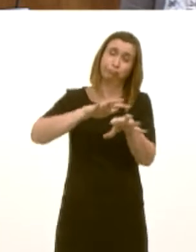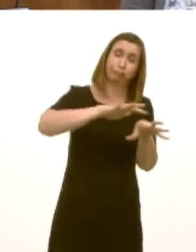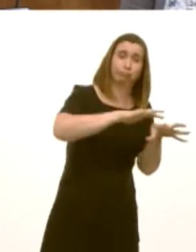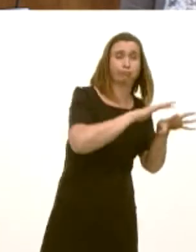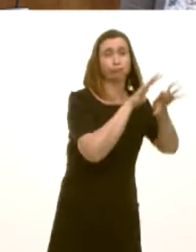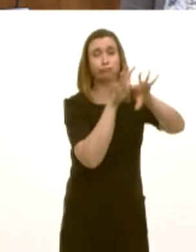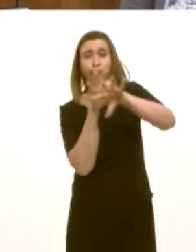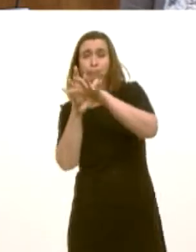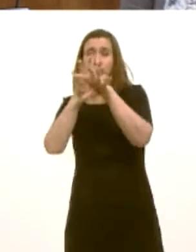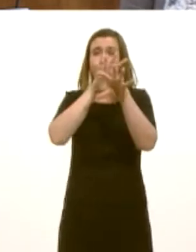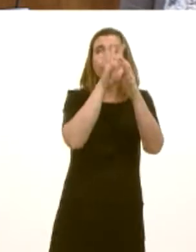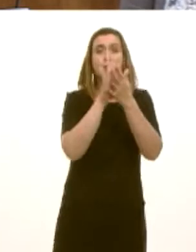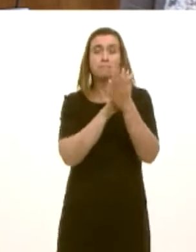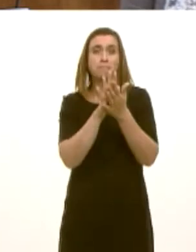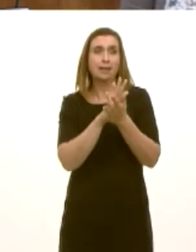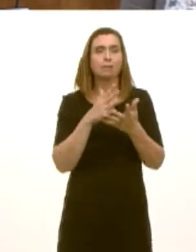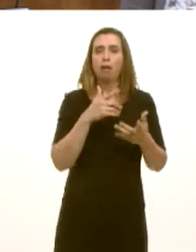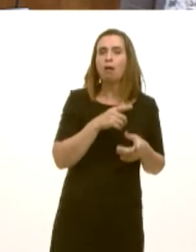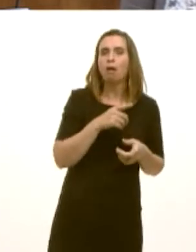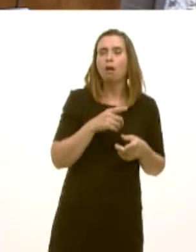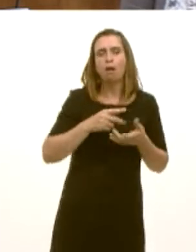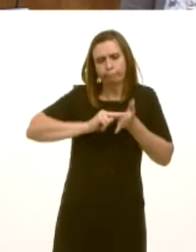do get more notice, and itís organised more effectively in the future.